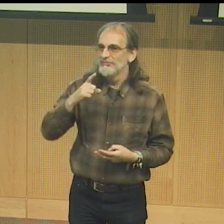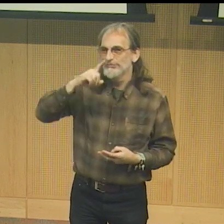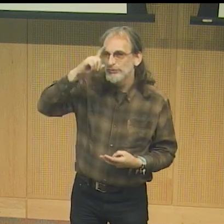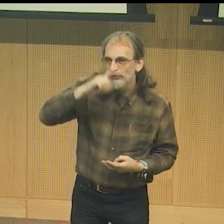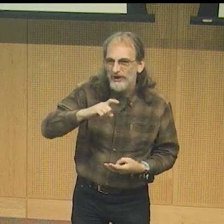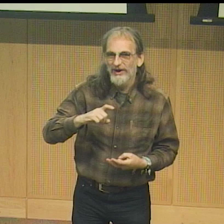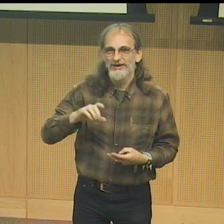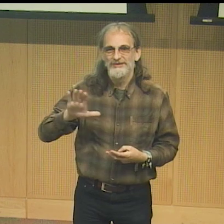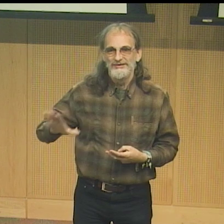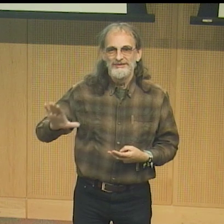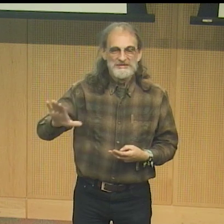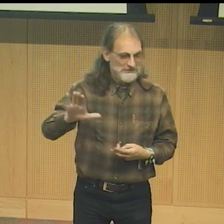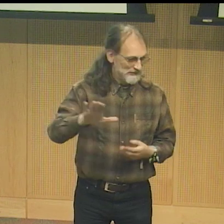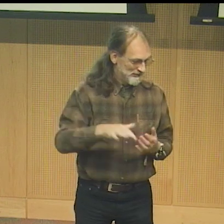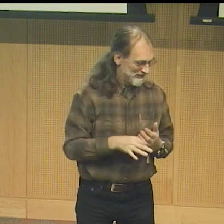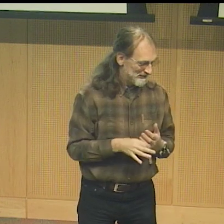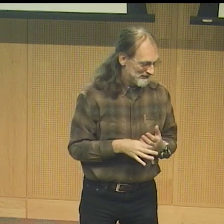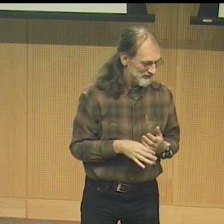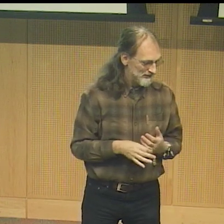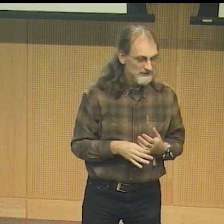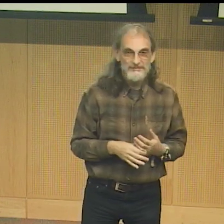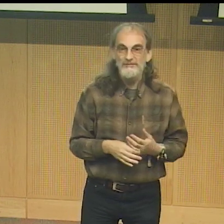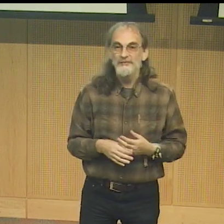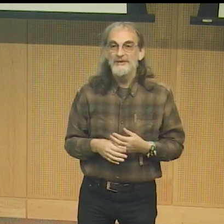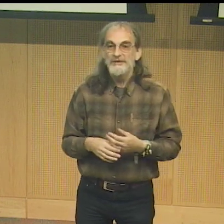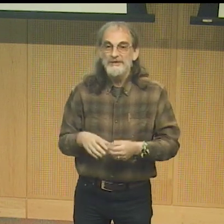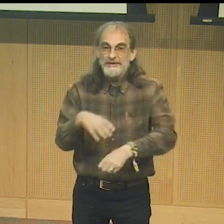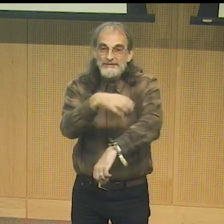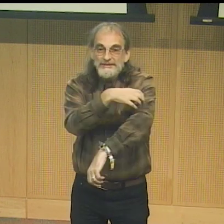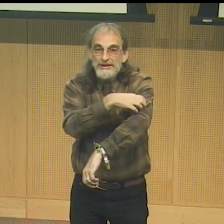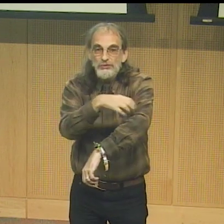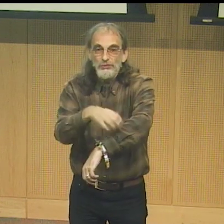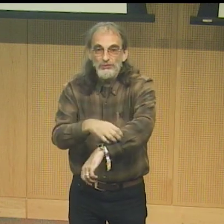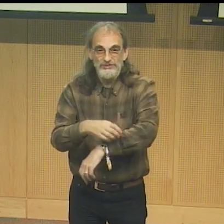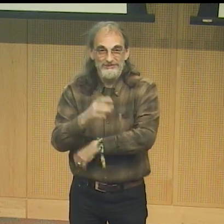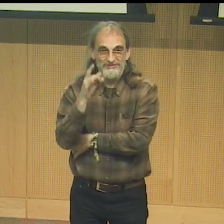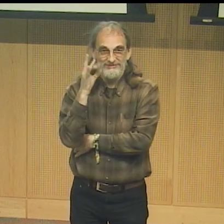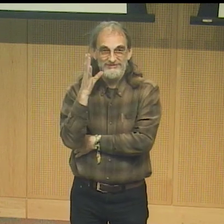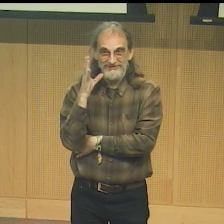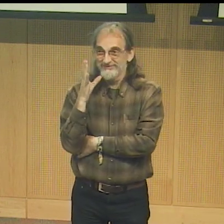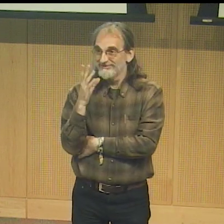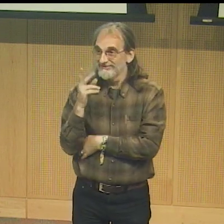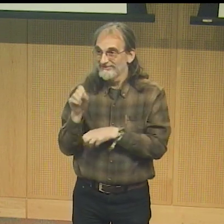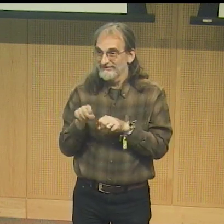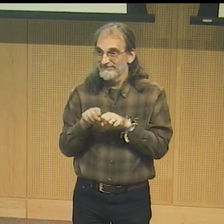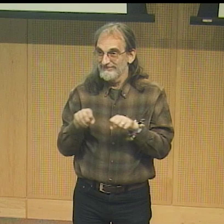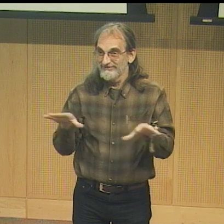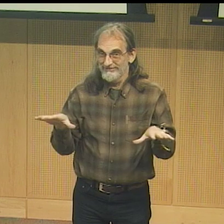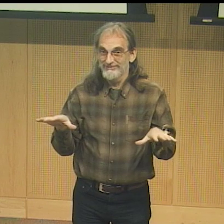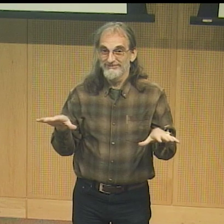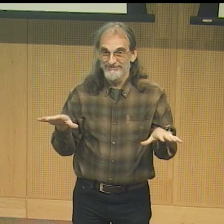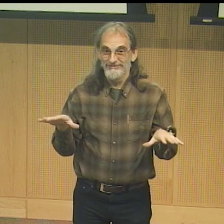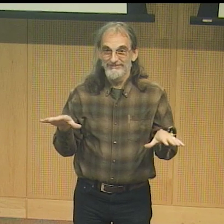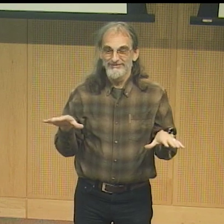In Finland and Portugal, these are popular things. There have been Deafhood tattoos, believe it or not.